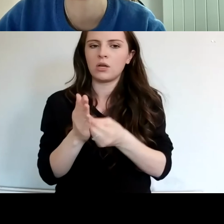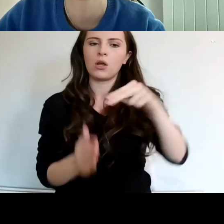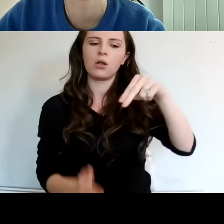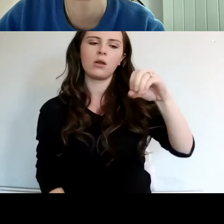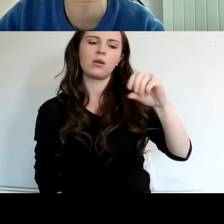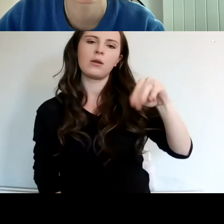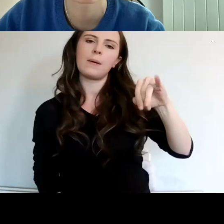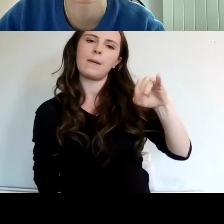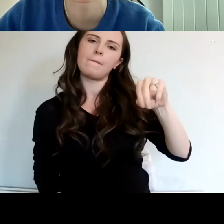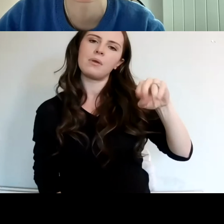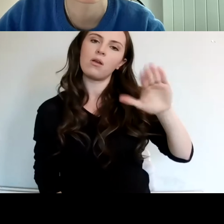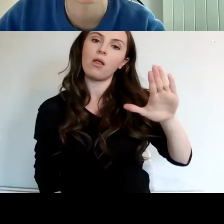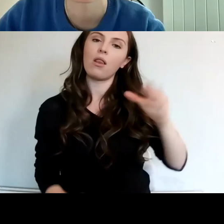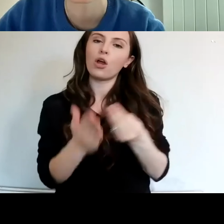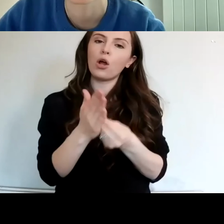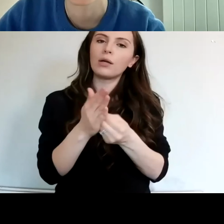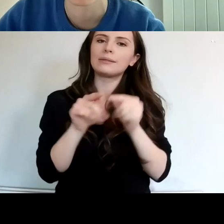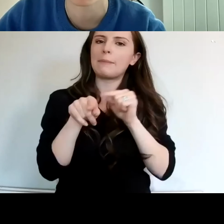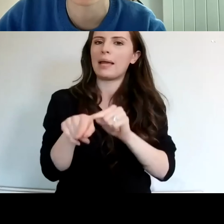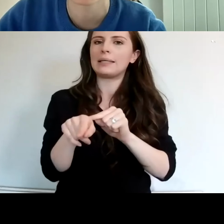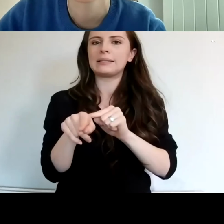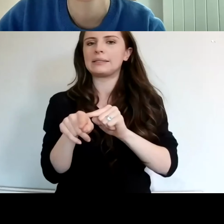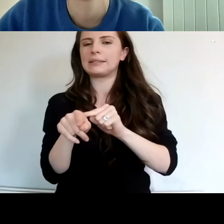depends on circumstances, size, resources of the body...